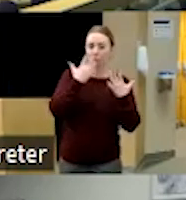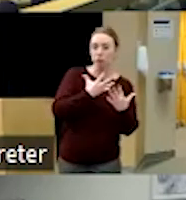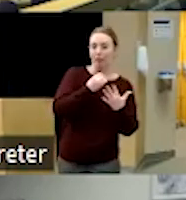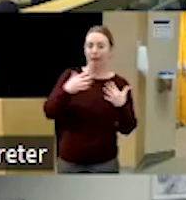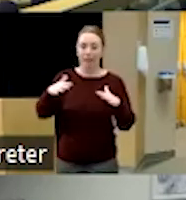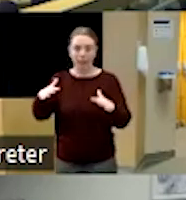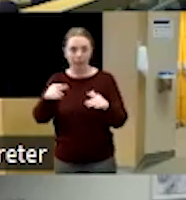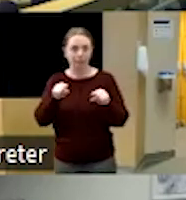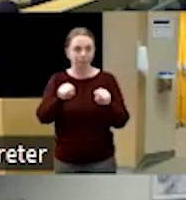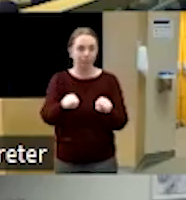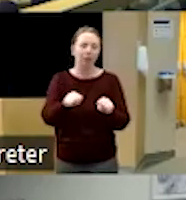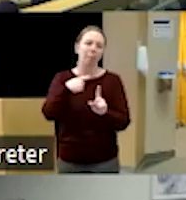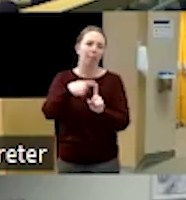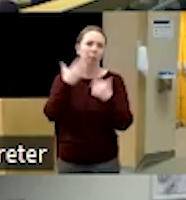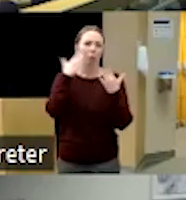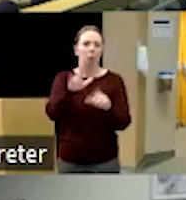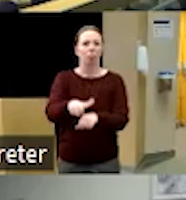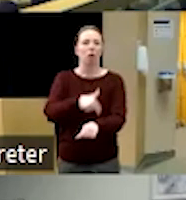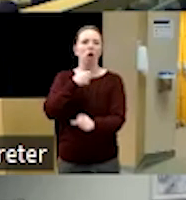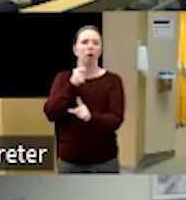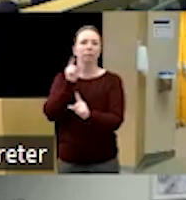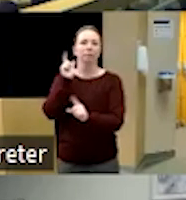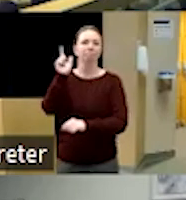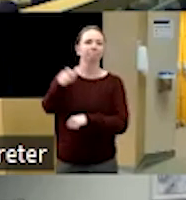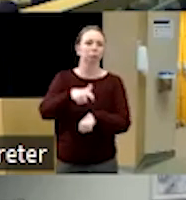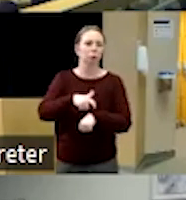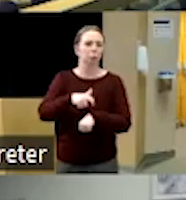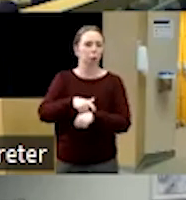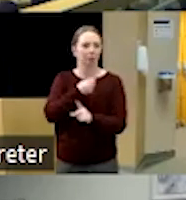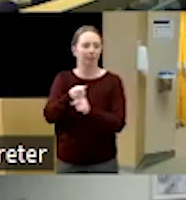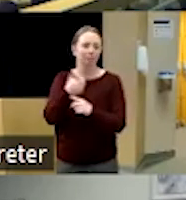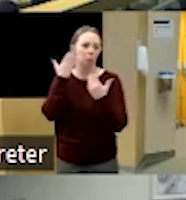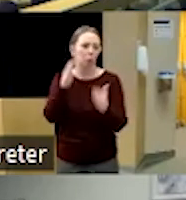of course have not been studied well because this was also only 10 weeks of of treatment